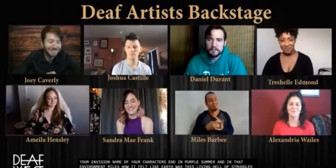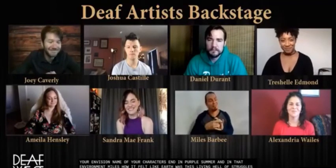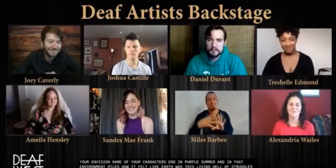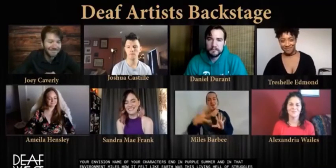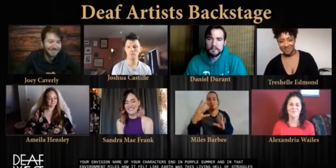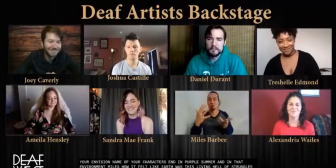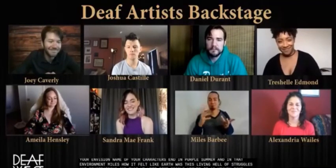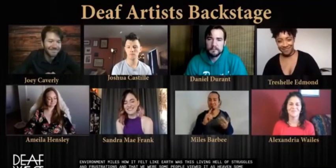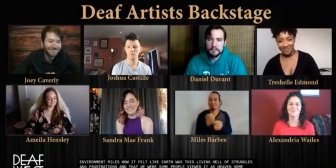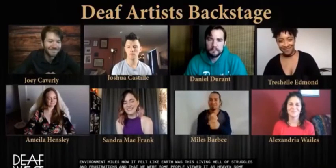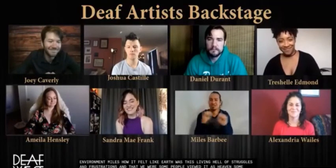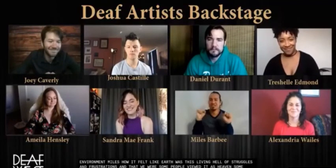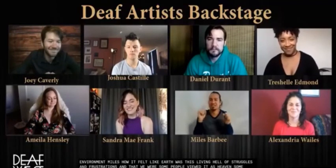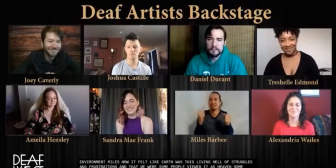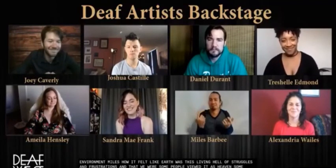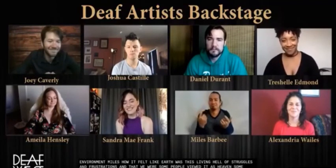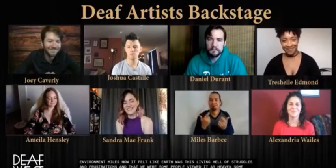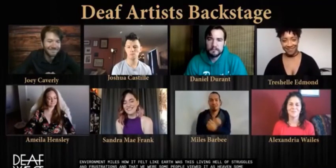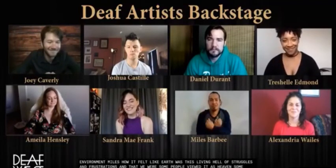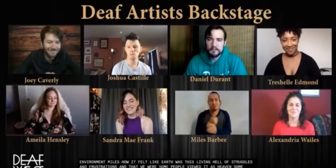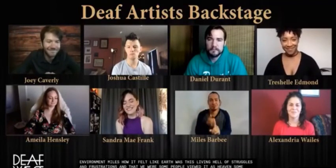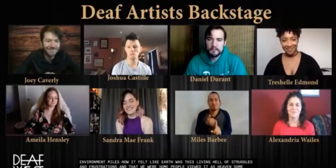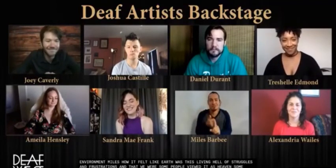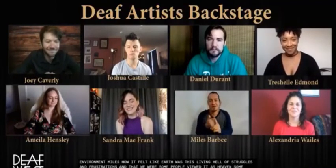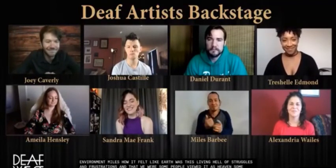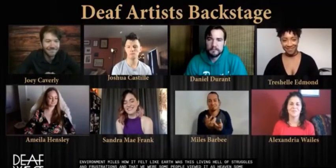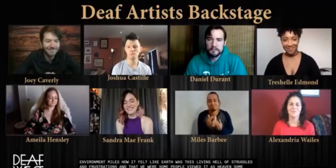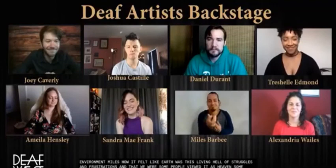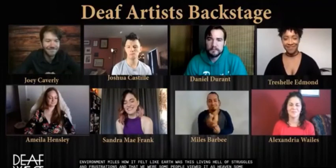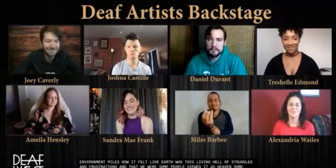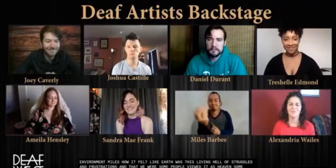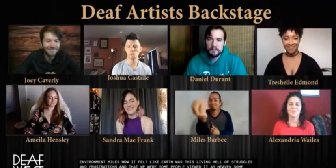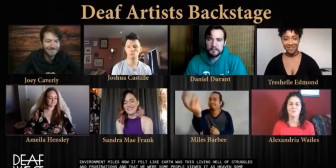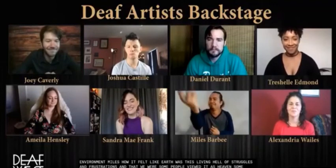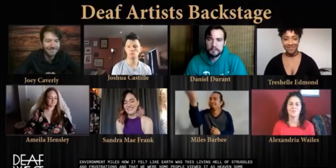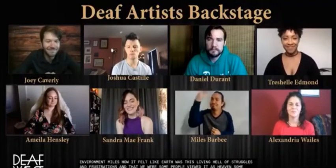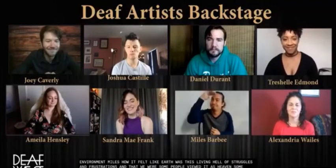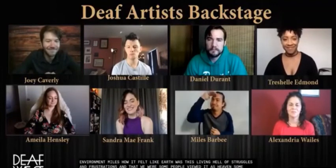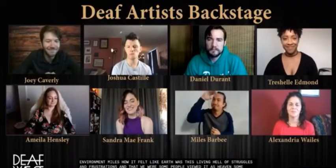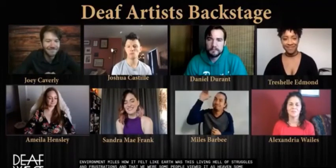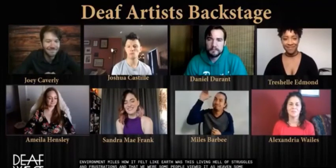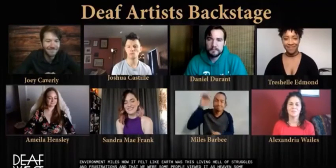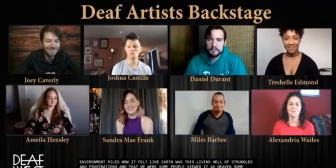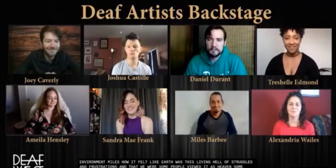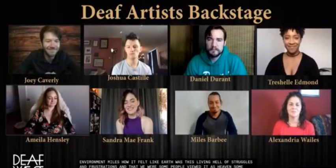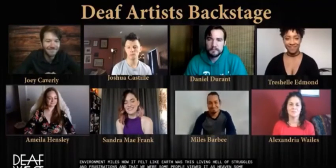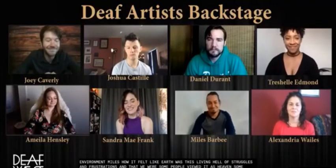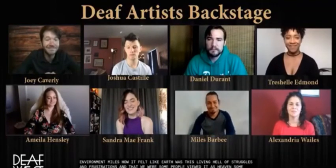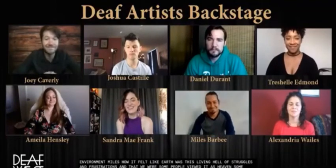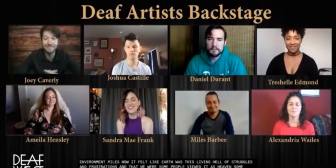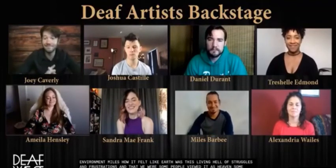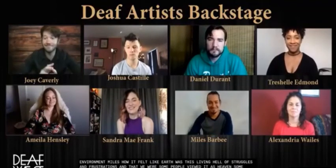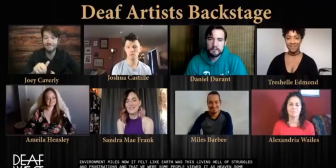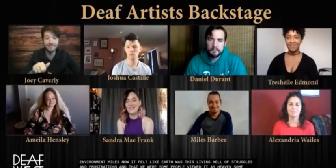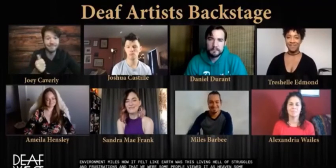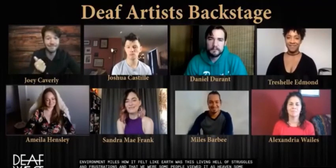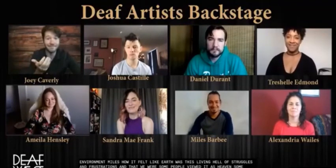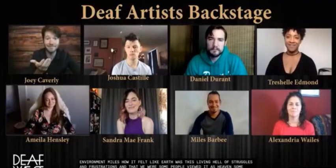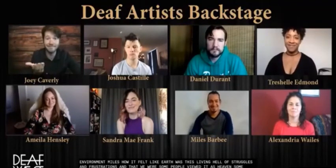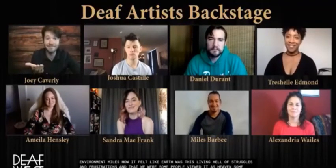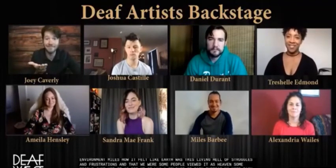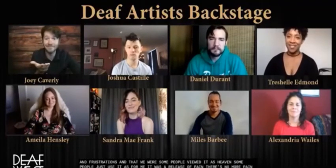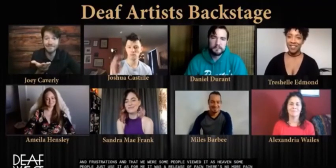So that was kind of how I took it was a sense of letting go freedom of sorts and ascension, if you will.